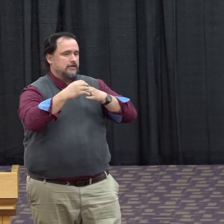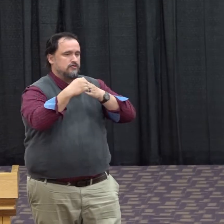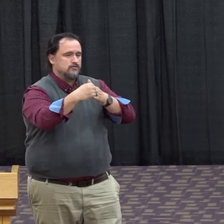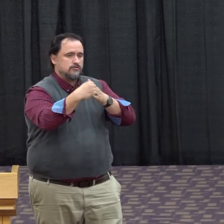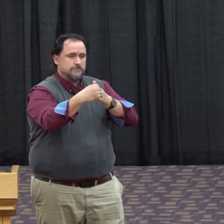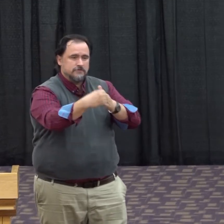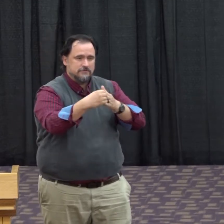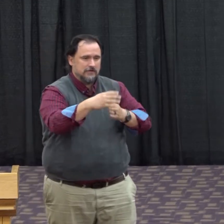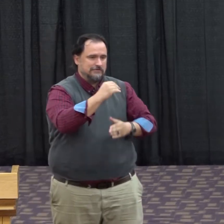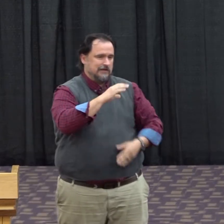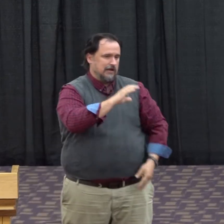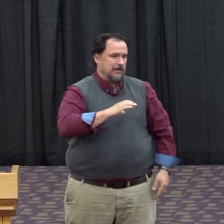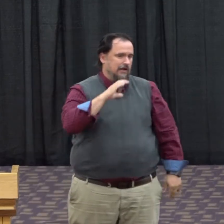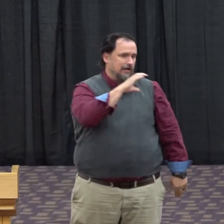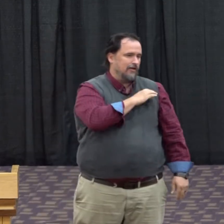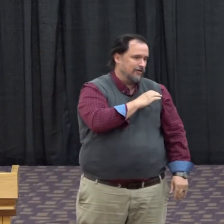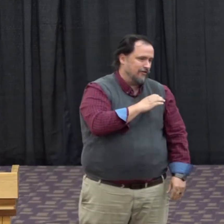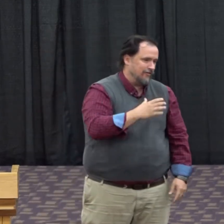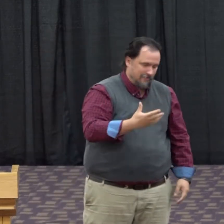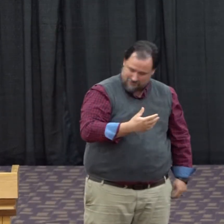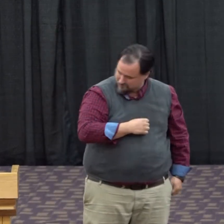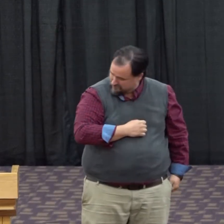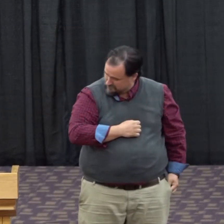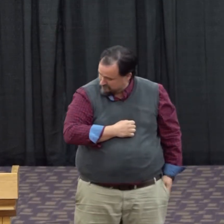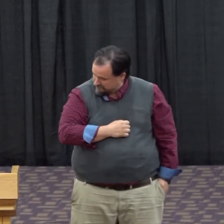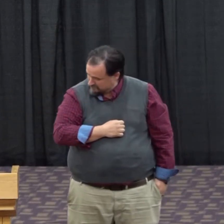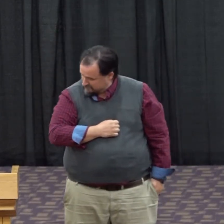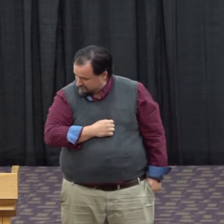It's a great experience. It builds leadership and character.